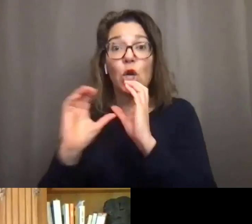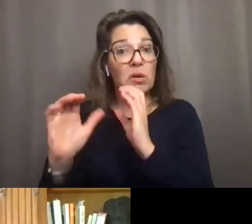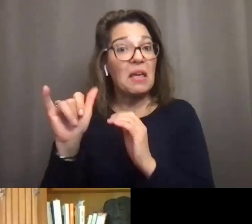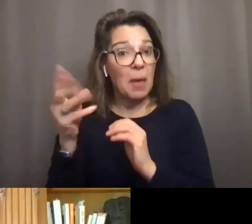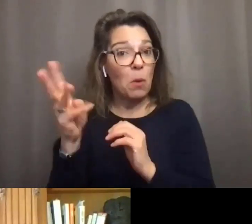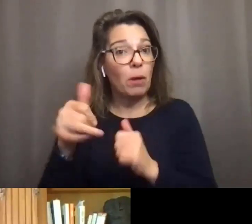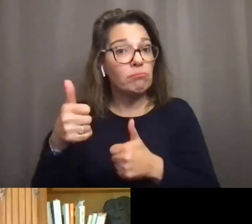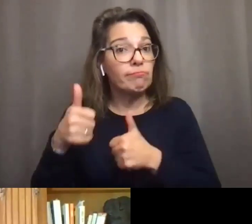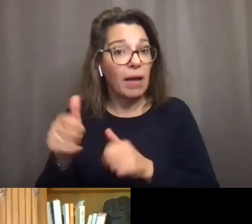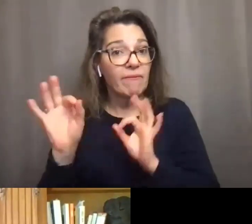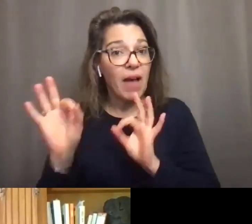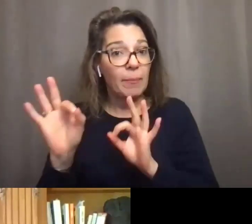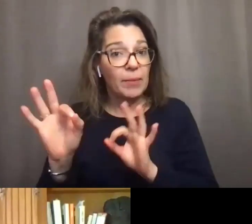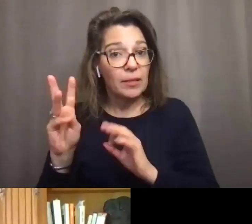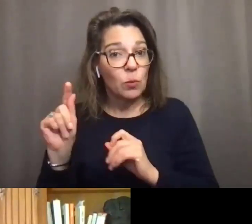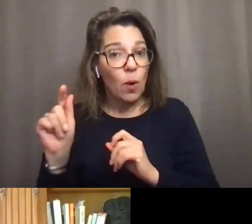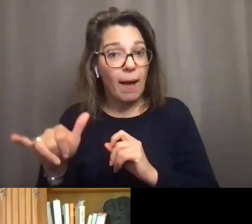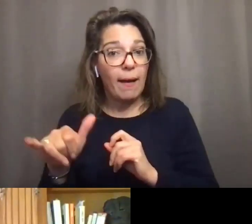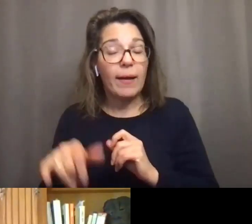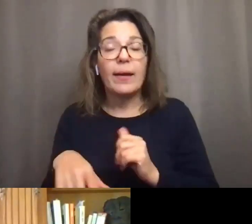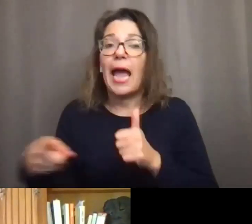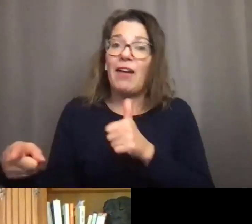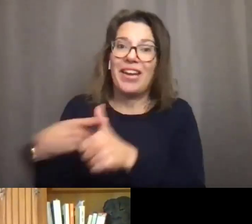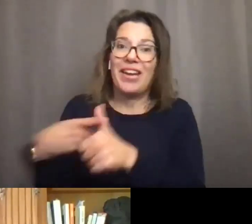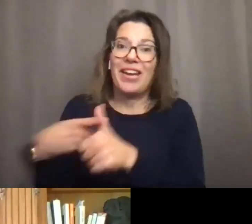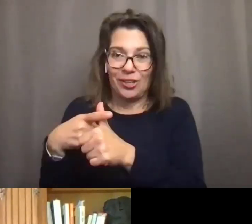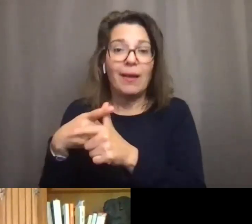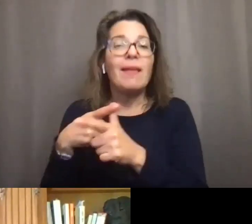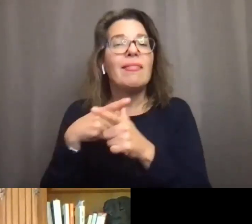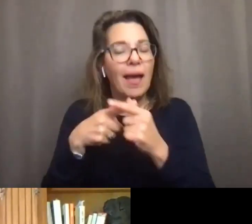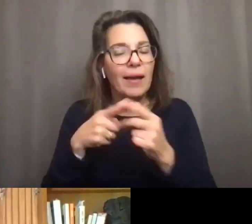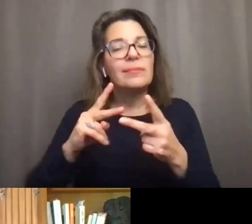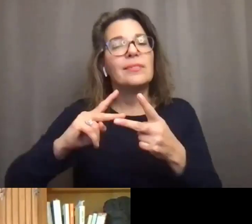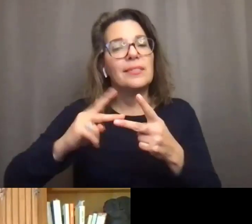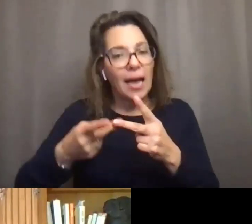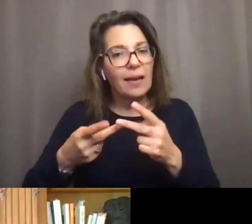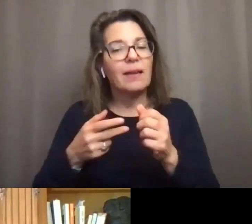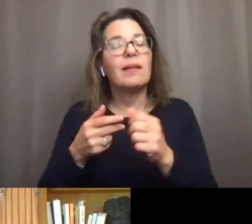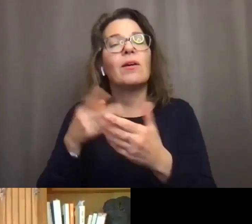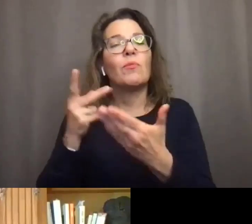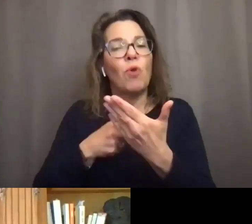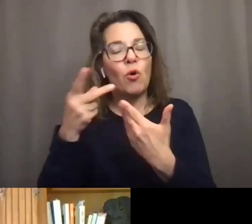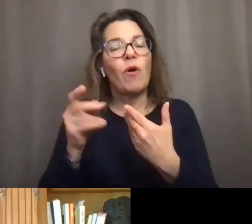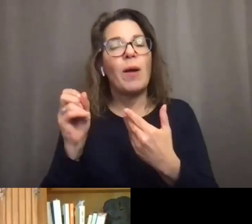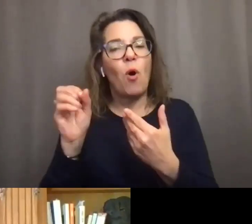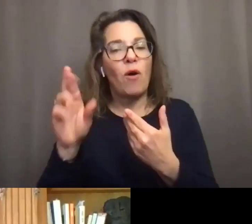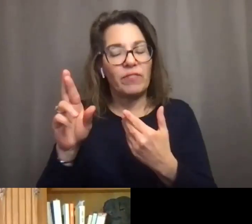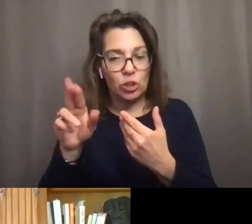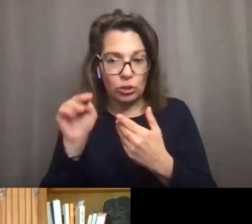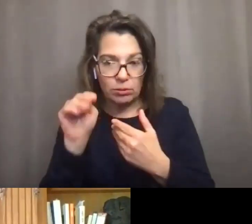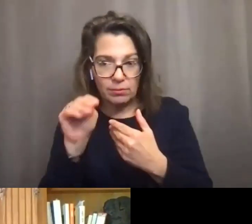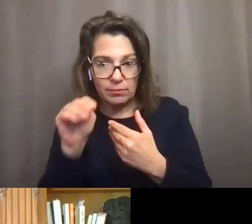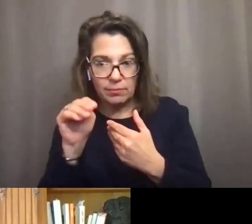So regarding progress reports and submitting progress reports and the relationship with a PO,